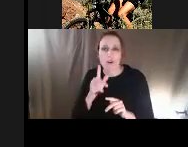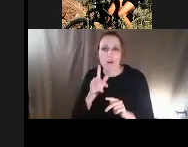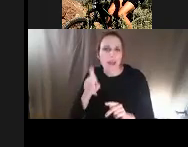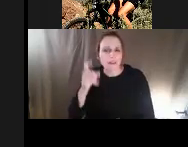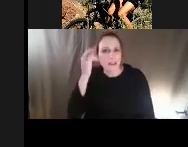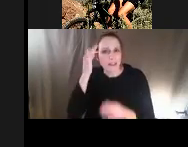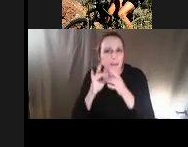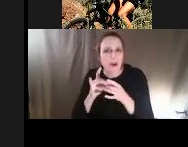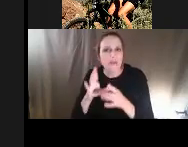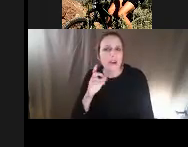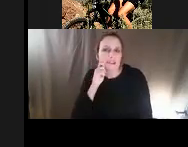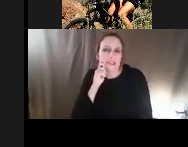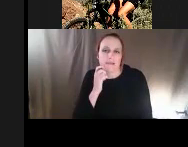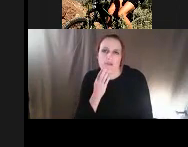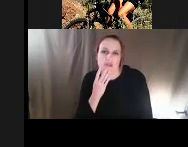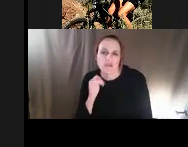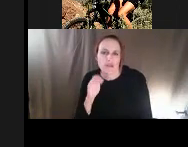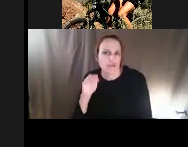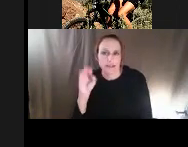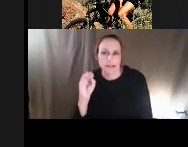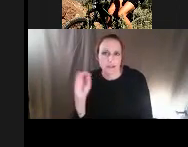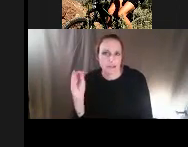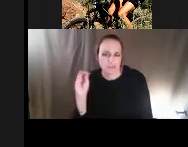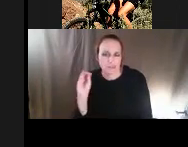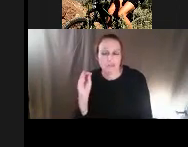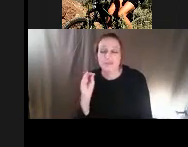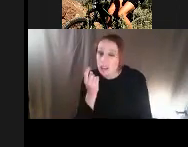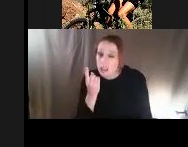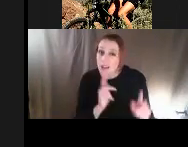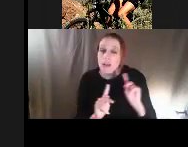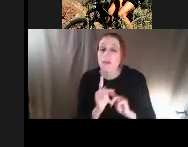working and what's happening but people of color tend to recognize and consciously think